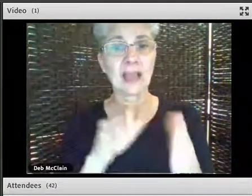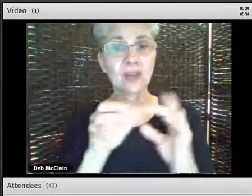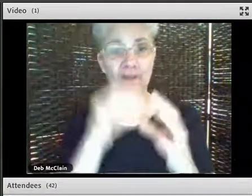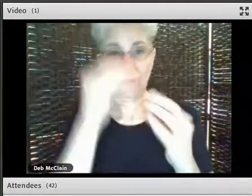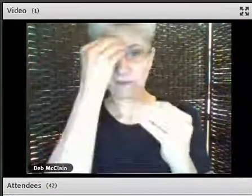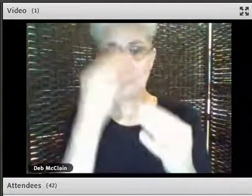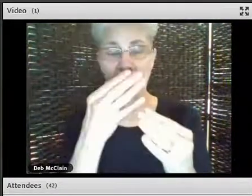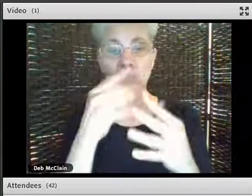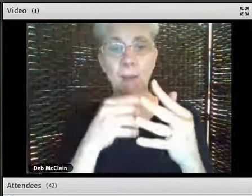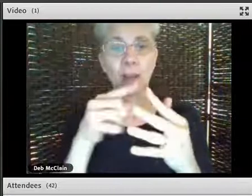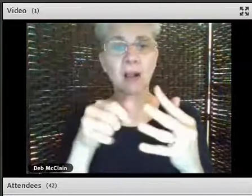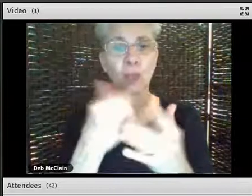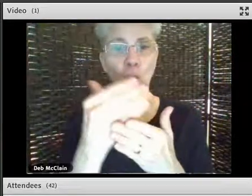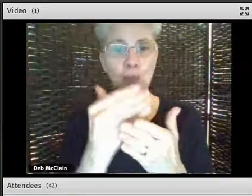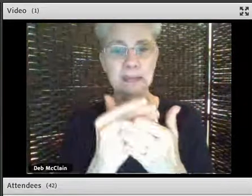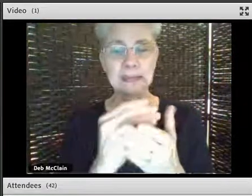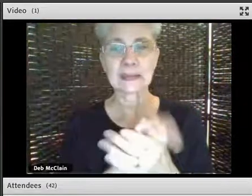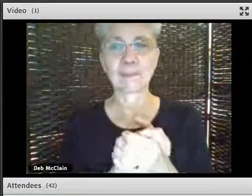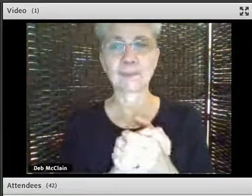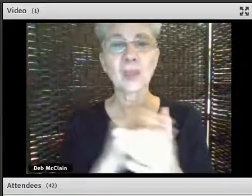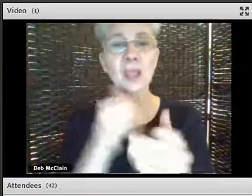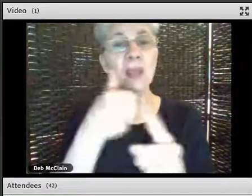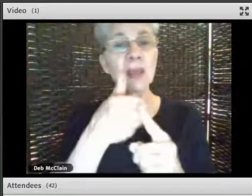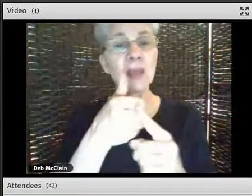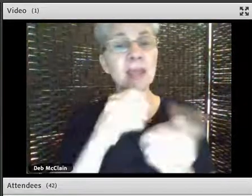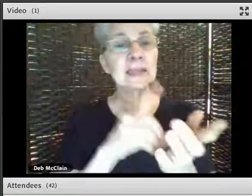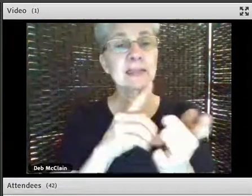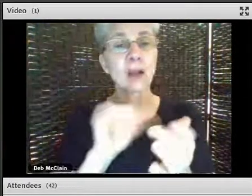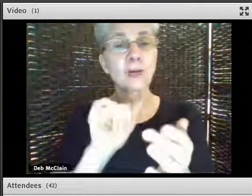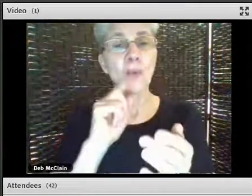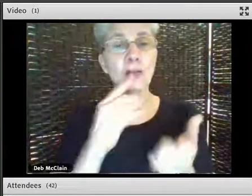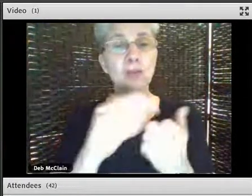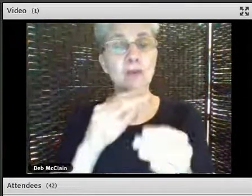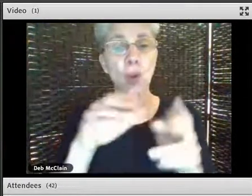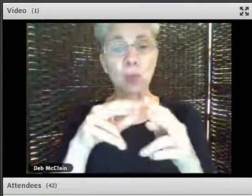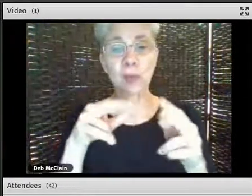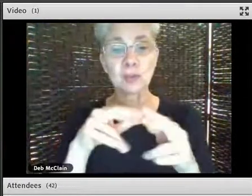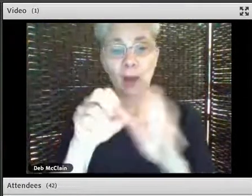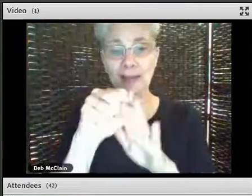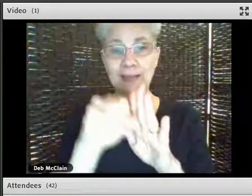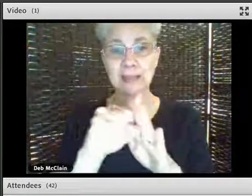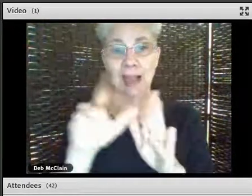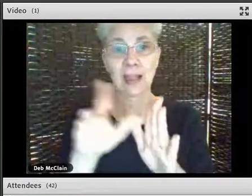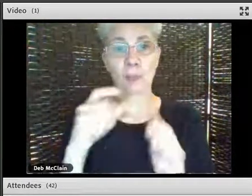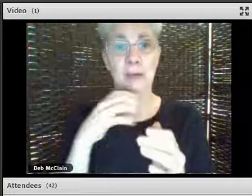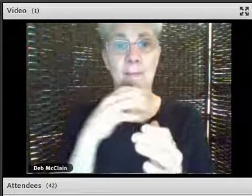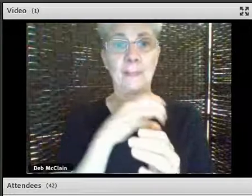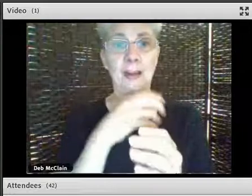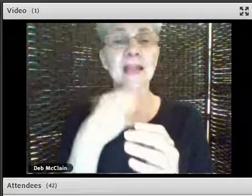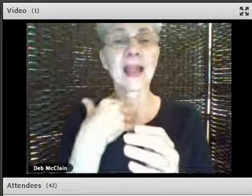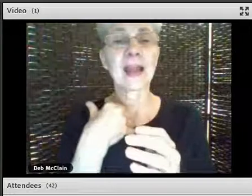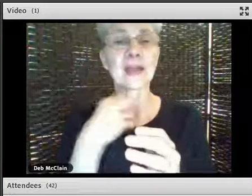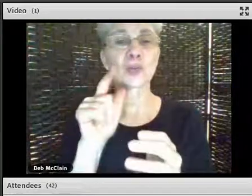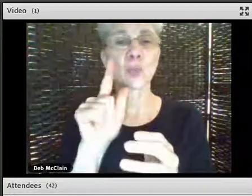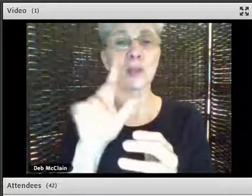among other courses. Dr. Rollins serves on both regional and state library committees and has 23 years of experience